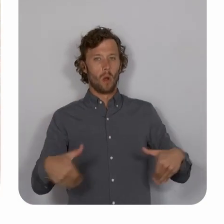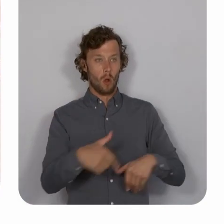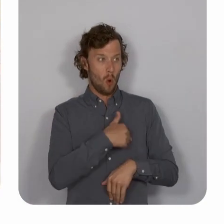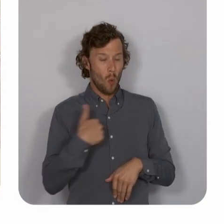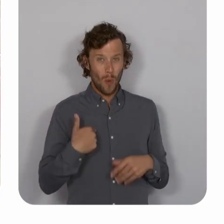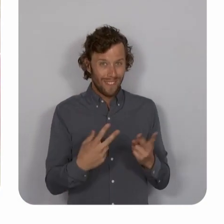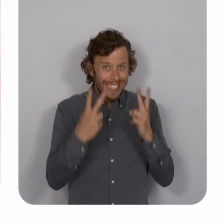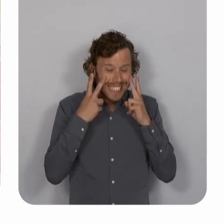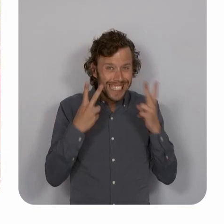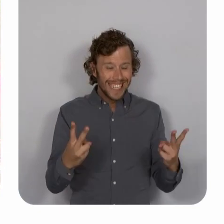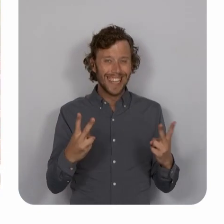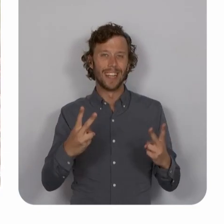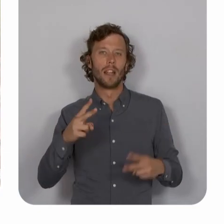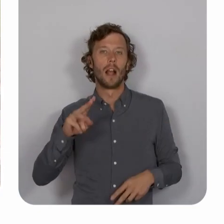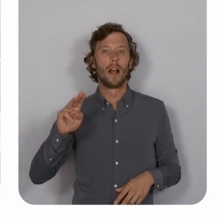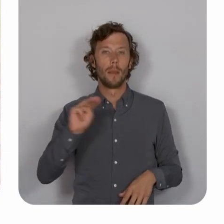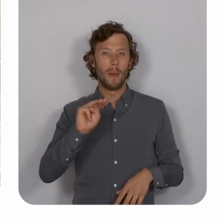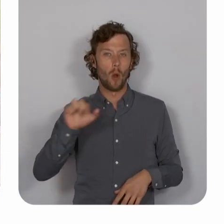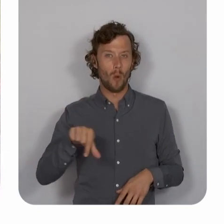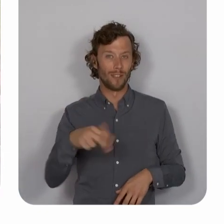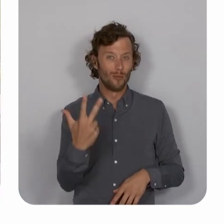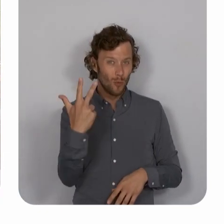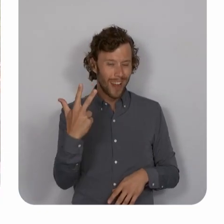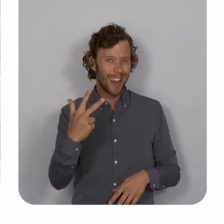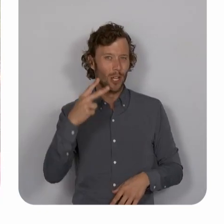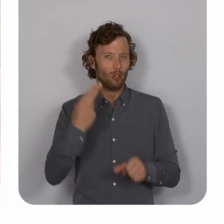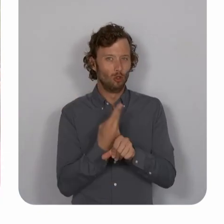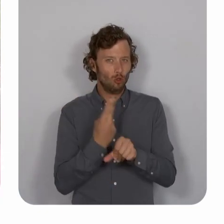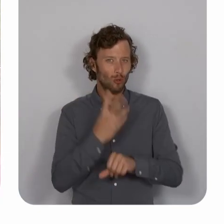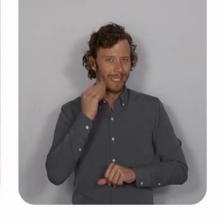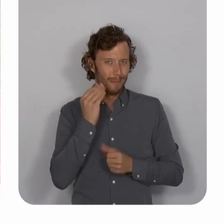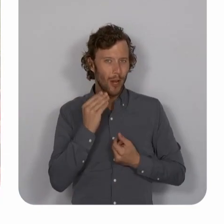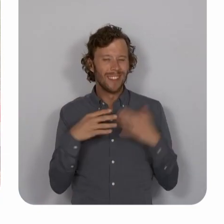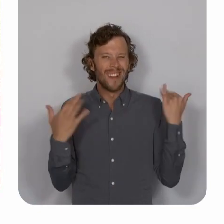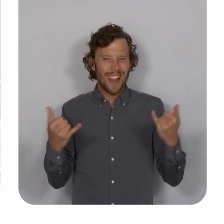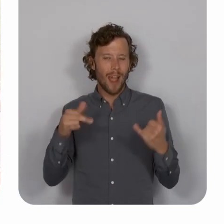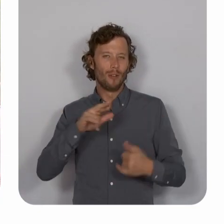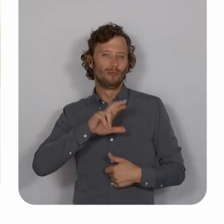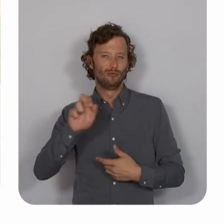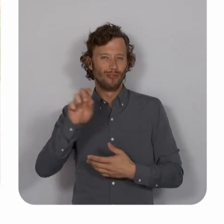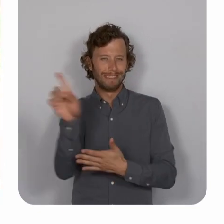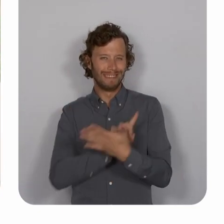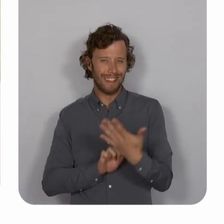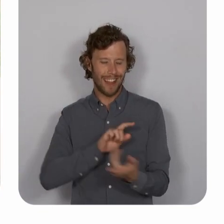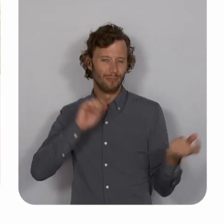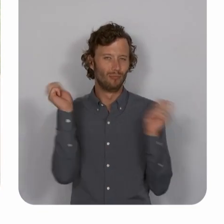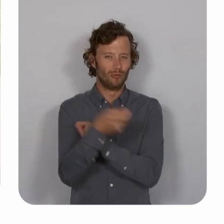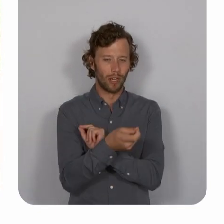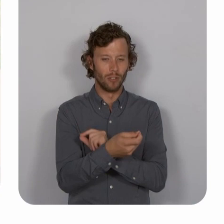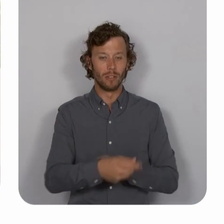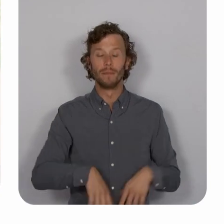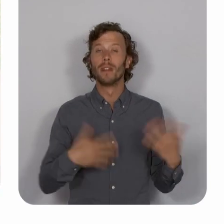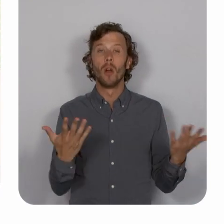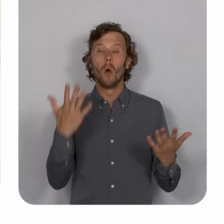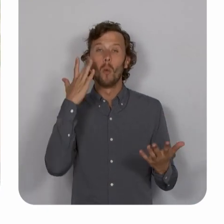Meta Quest 3′s new user experience, as well as the default home environment to be in Passthrough.